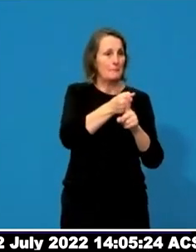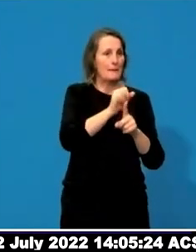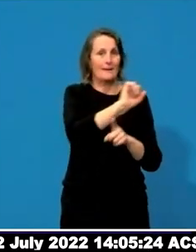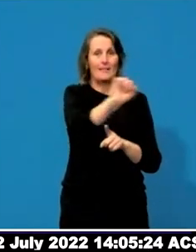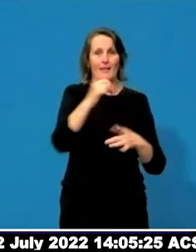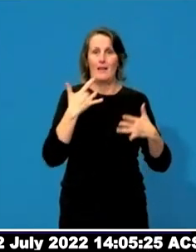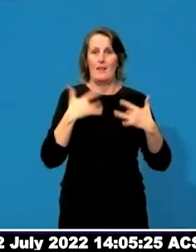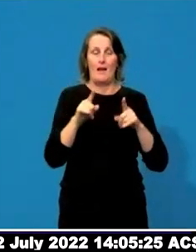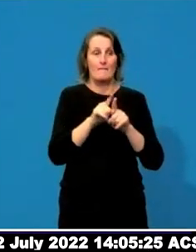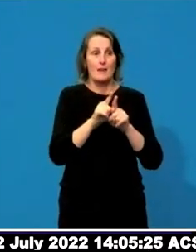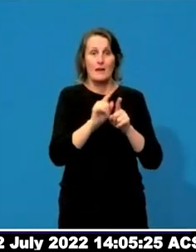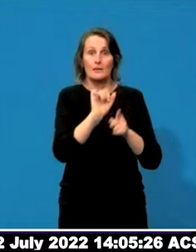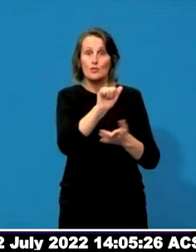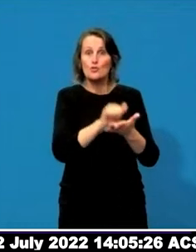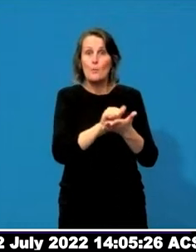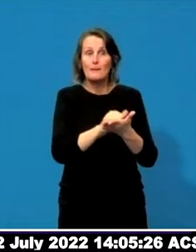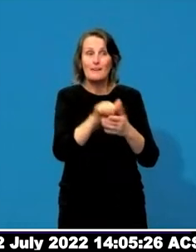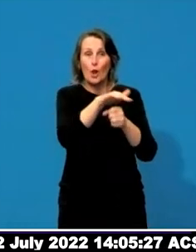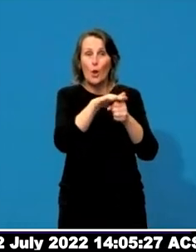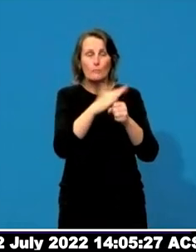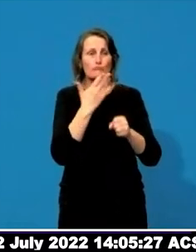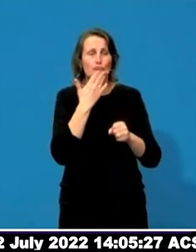or the cost of fuel, and that impacts on service delivery.